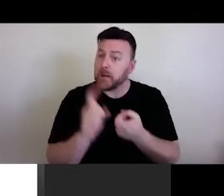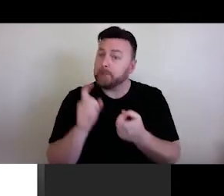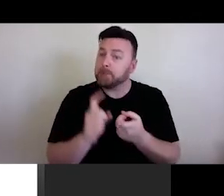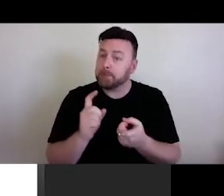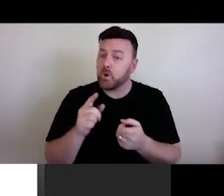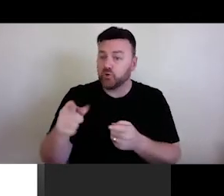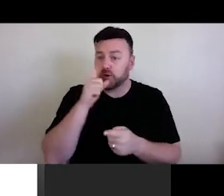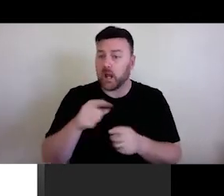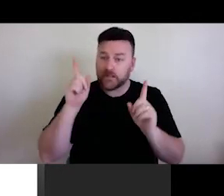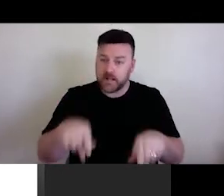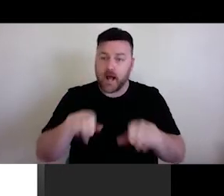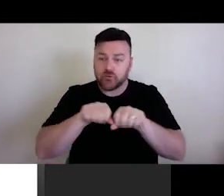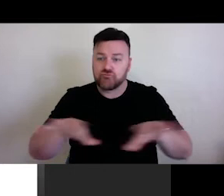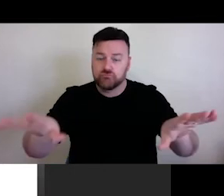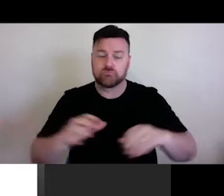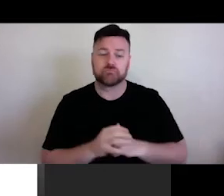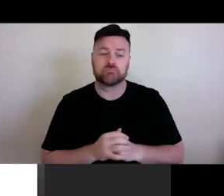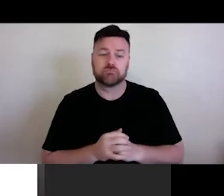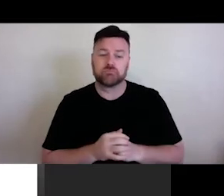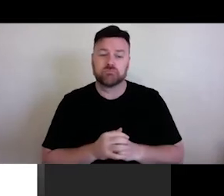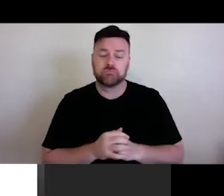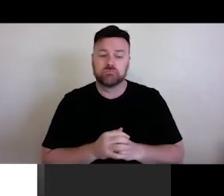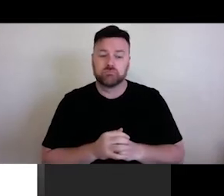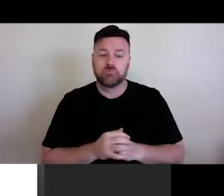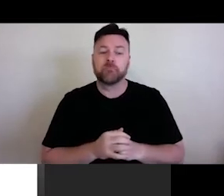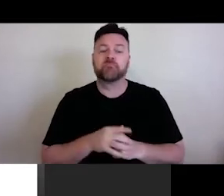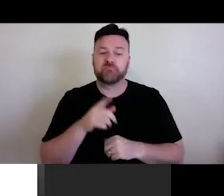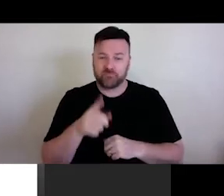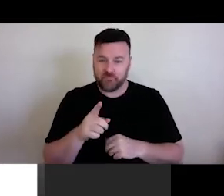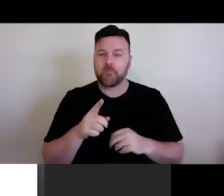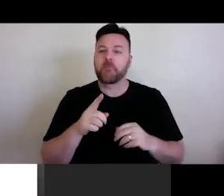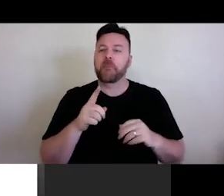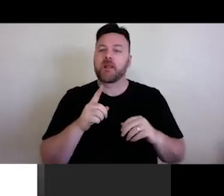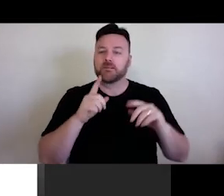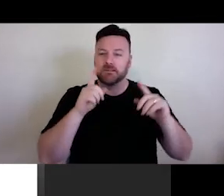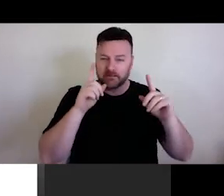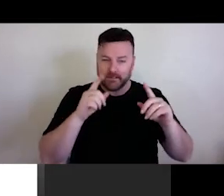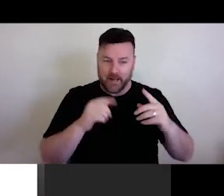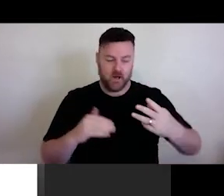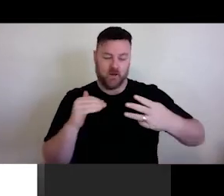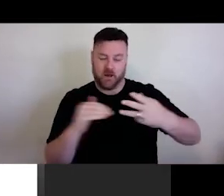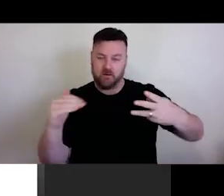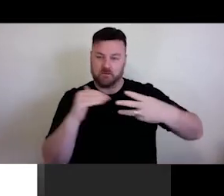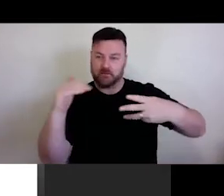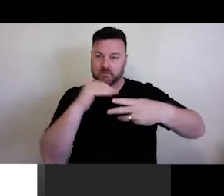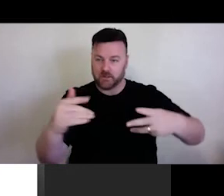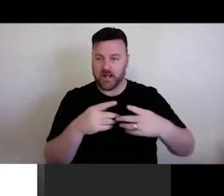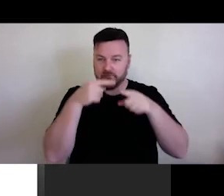There's Level 1, 2, and 3. And then you hit a point where you need to decide whether you want to go hardware or software-based and from